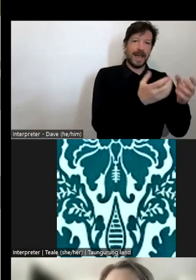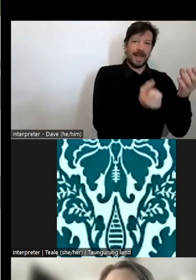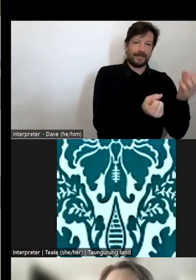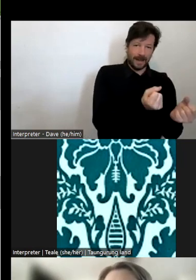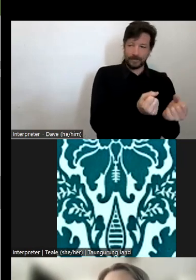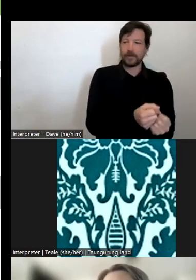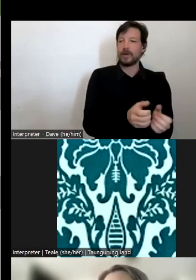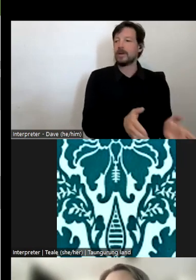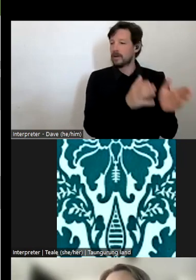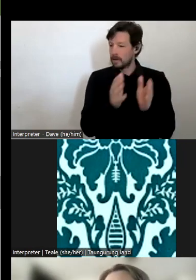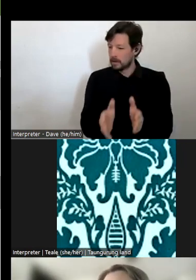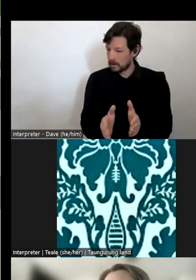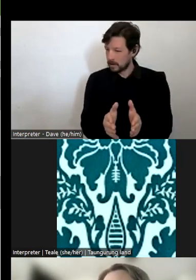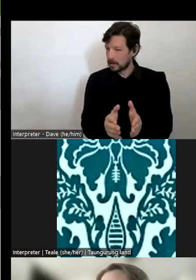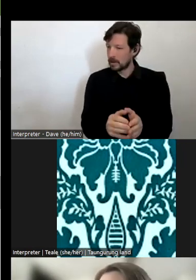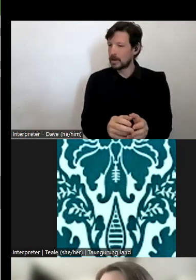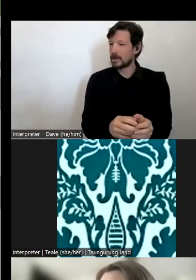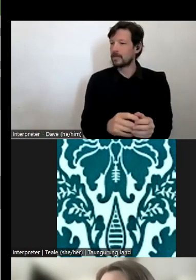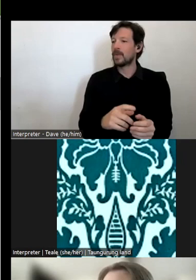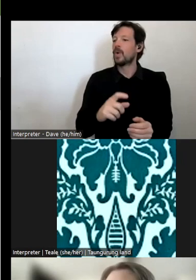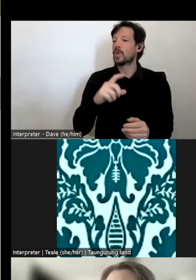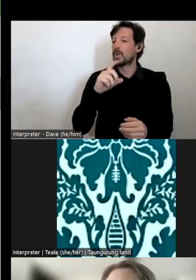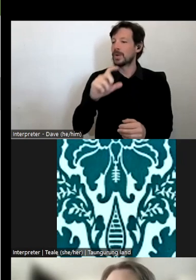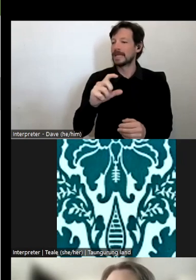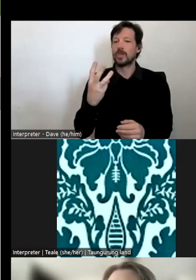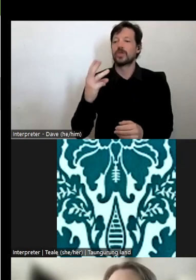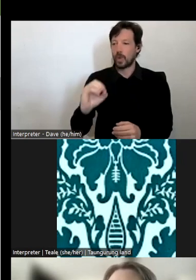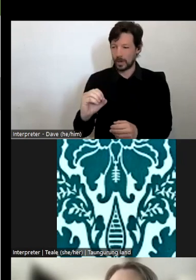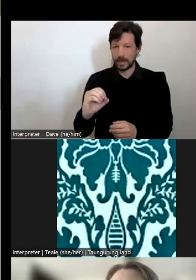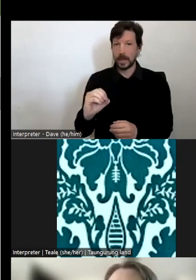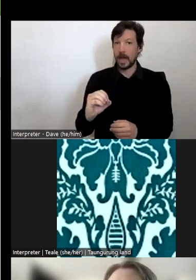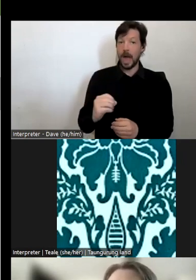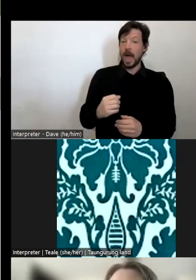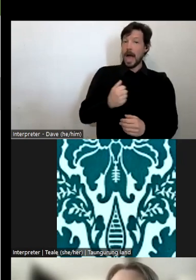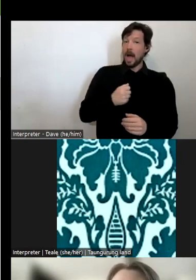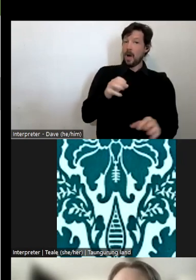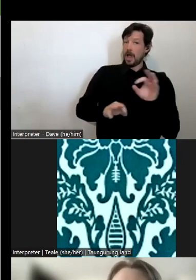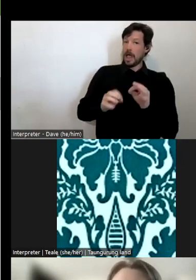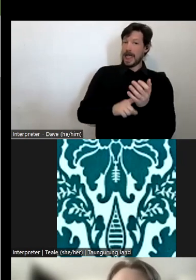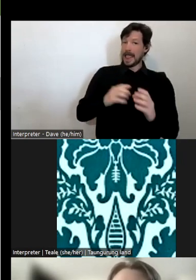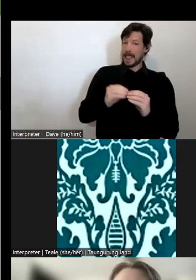And then this is with the connexin 30. What our lab normally does is if they look for this gene